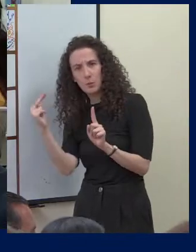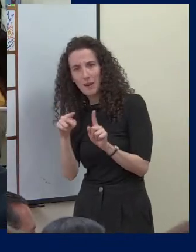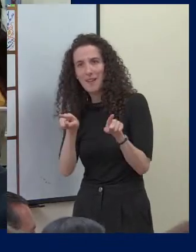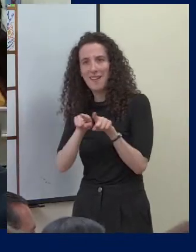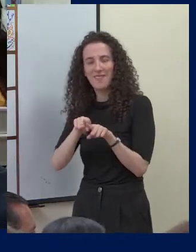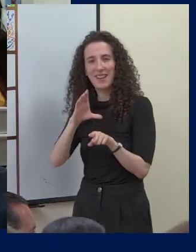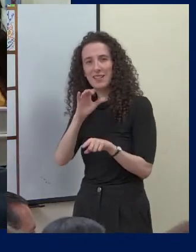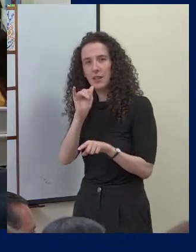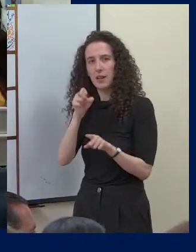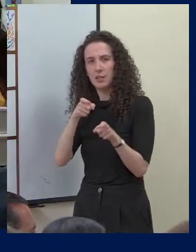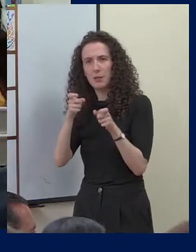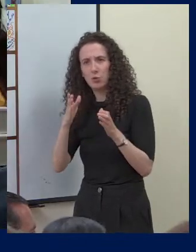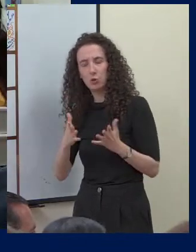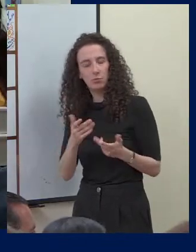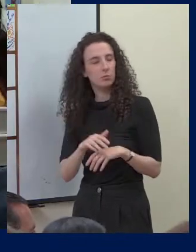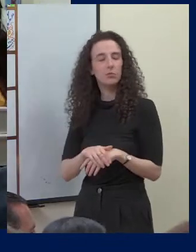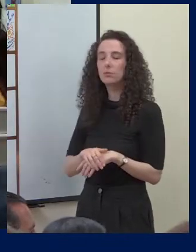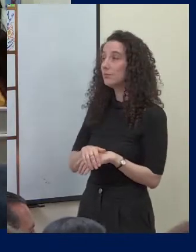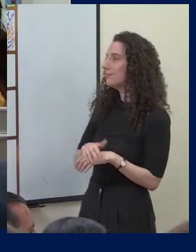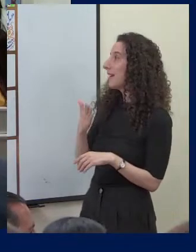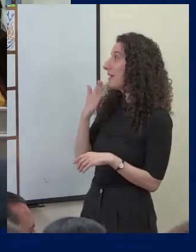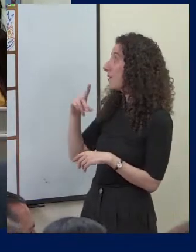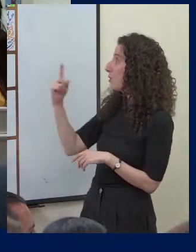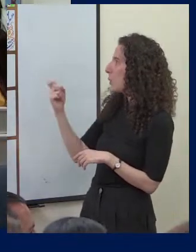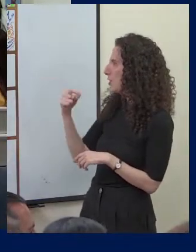thank you so much for your question and this opportunity.